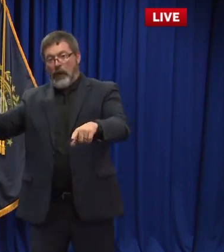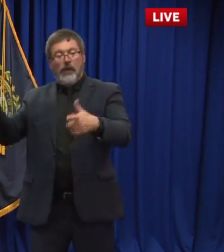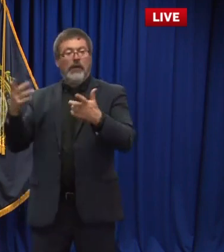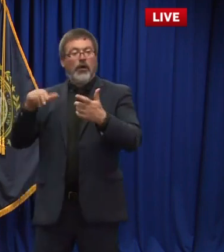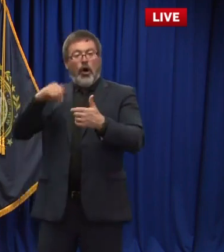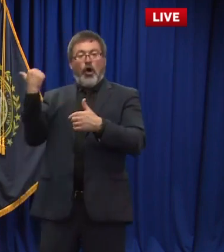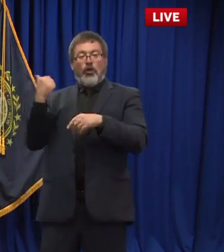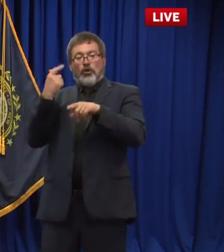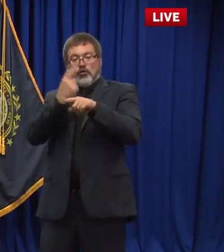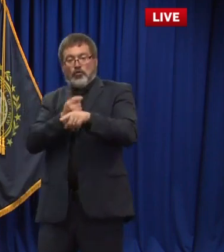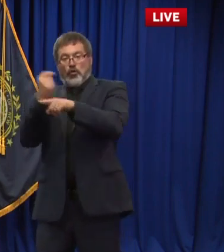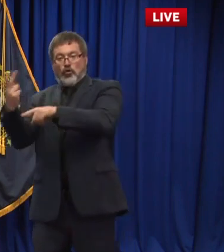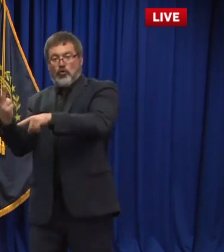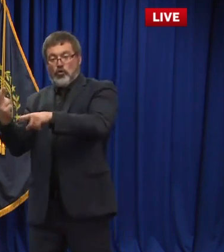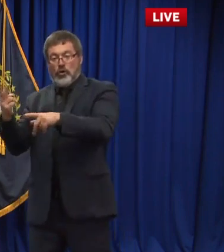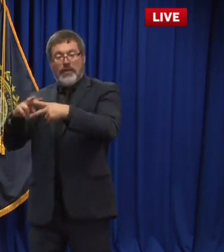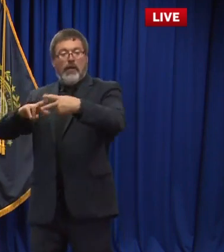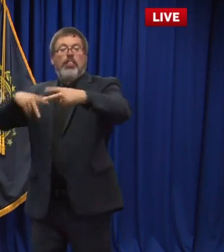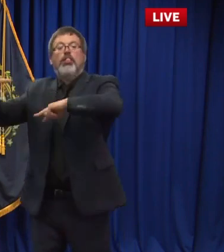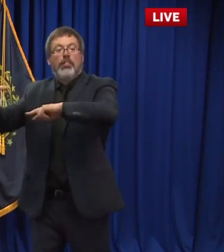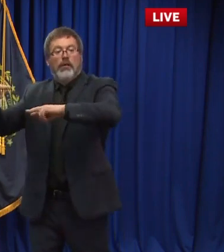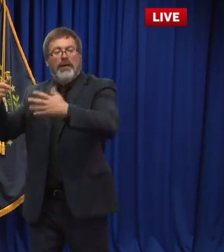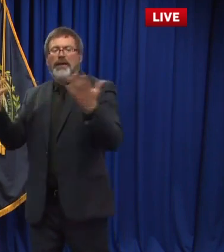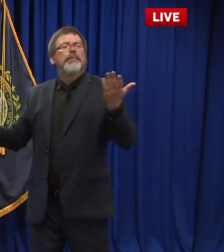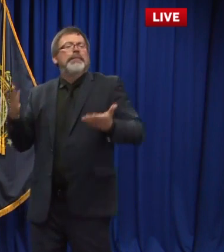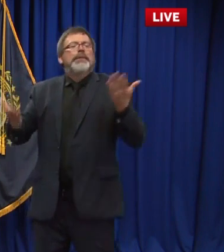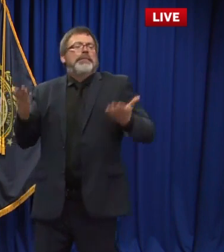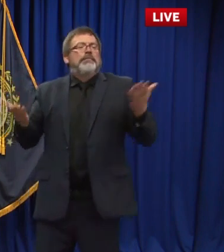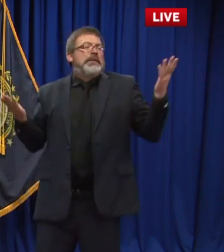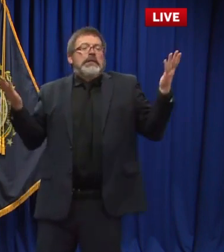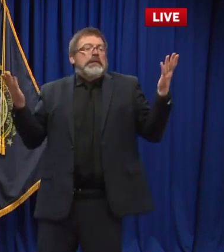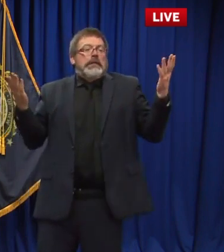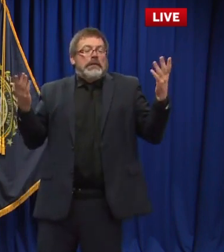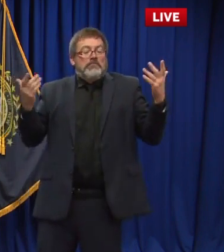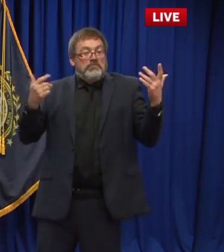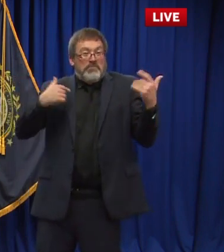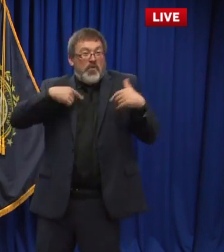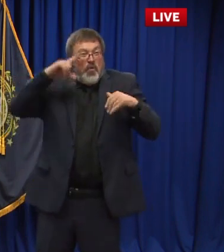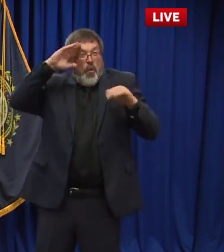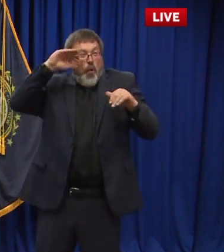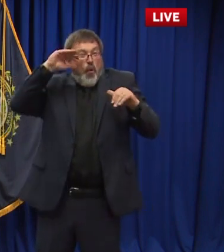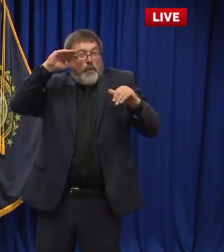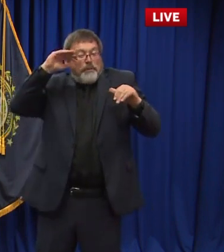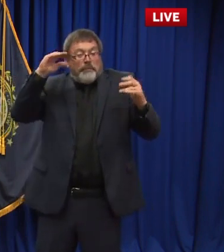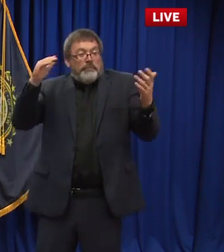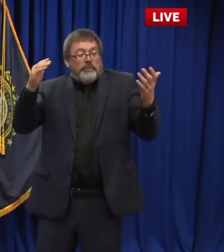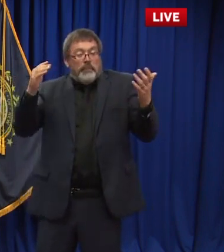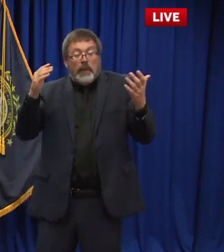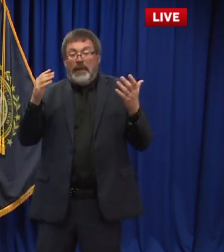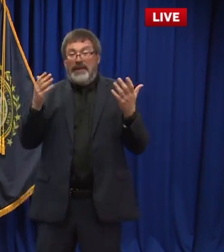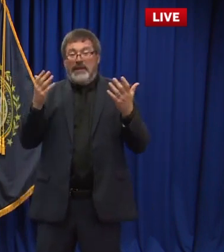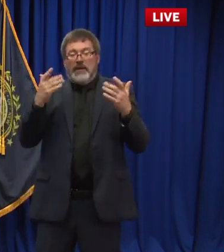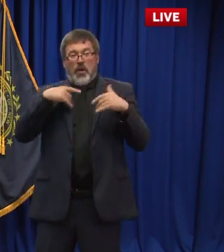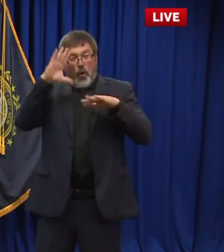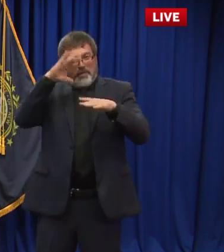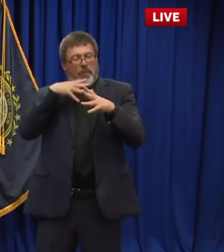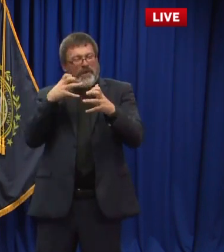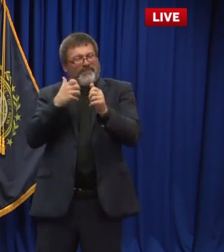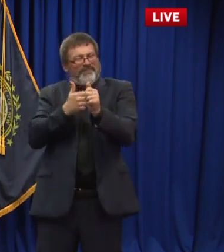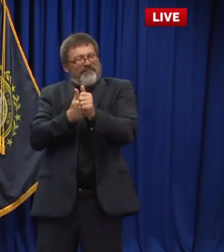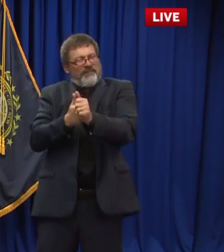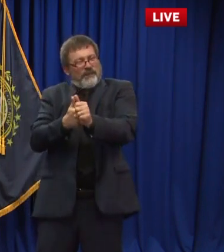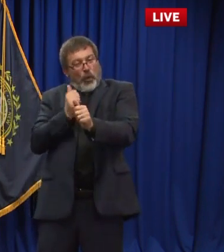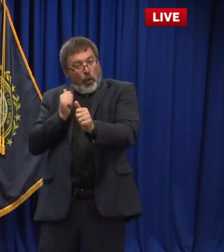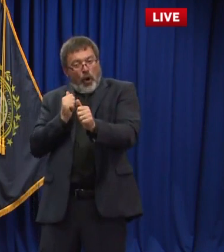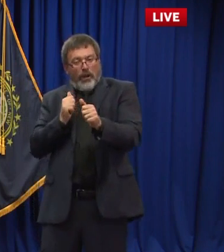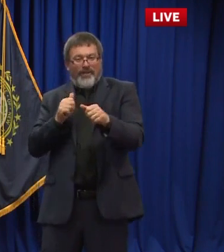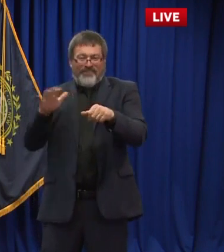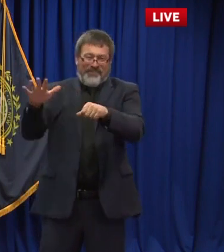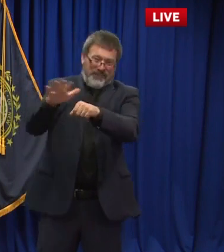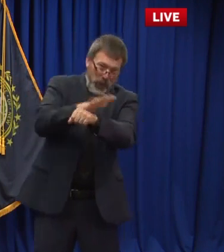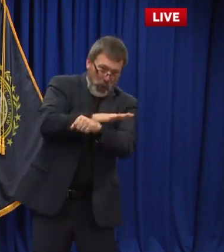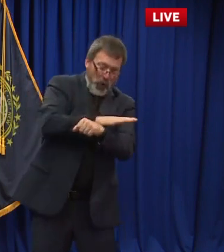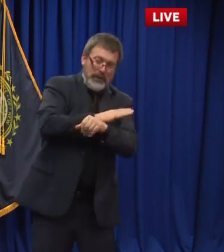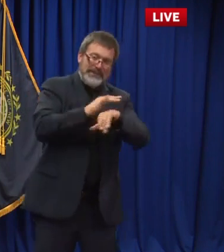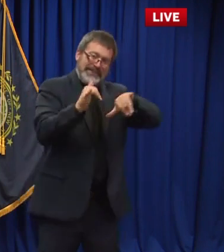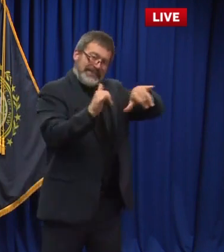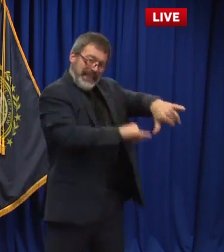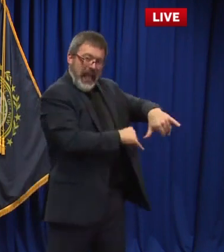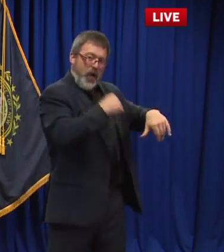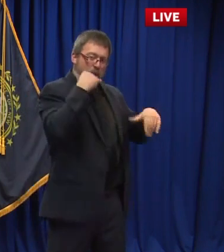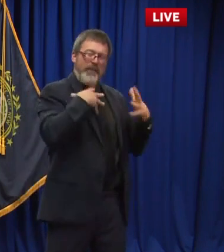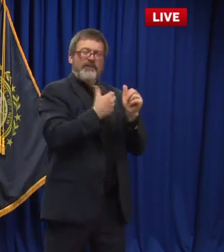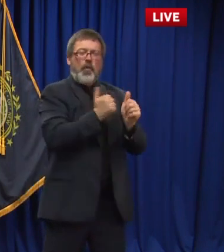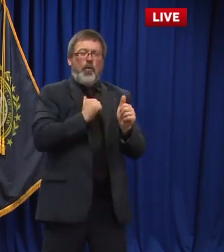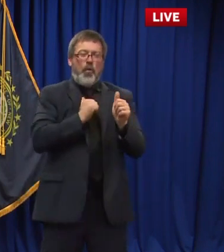EVEN PLANNING FOR THE POSSIBILITY, AND WE HOPE NOT TO GET TO THIS POINT, BUT THE POSSIBILITY OF NEEDING TO GO TO FULL REMOTE LEARNING.